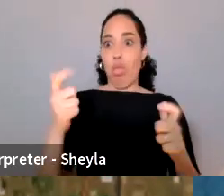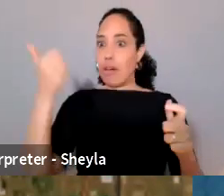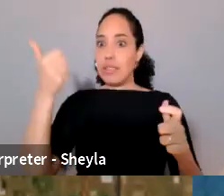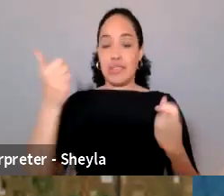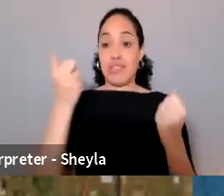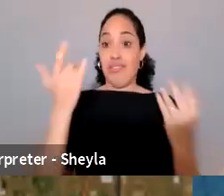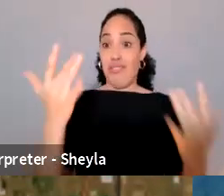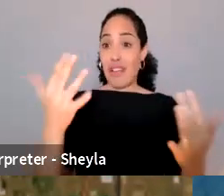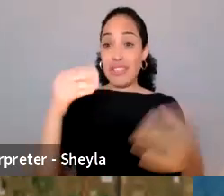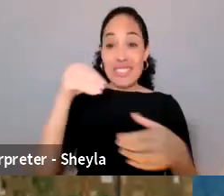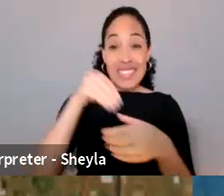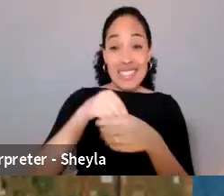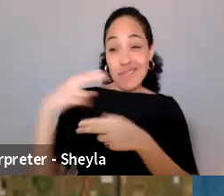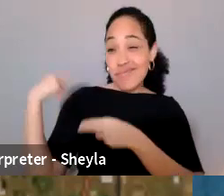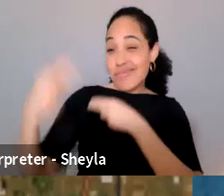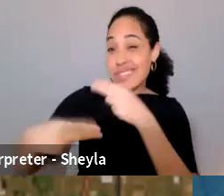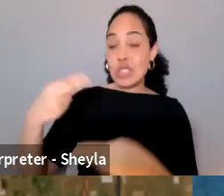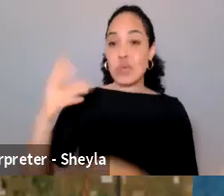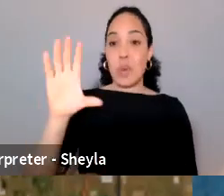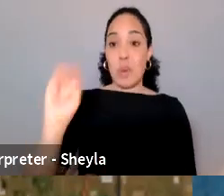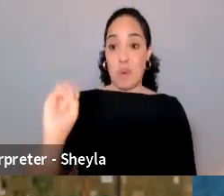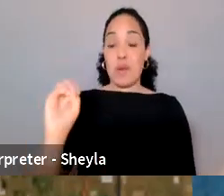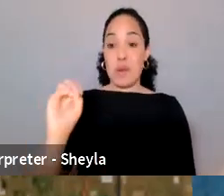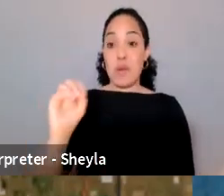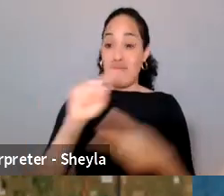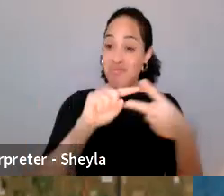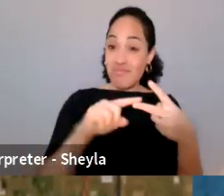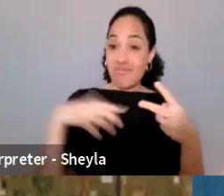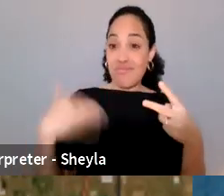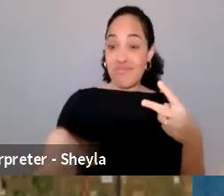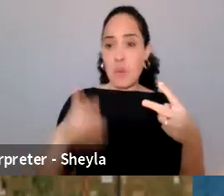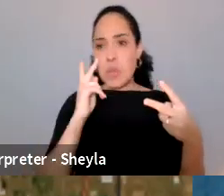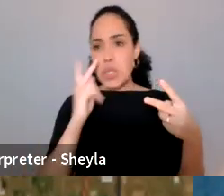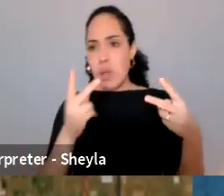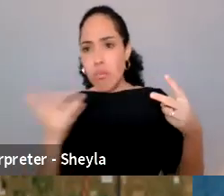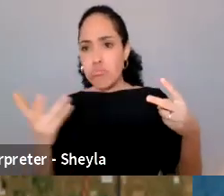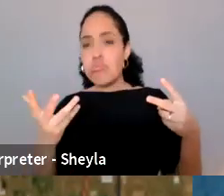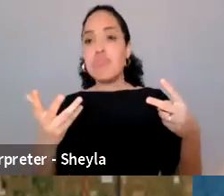is that um drought along with um very dry very windy conditions